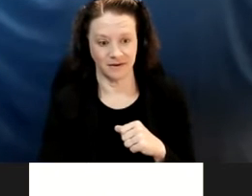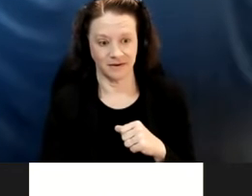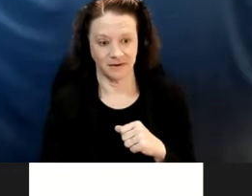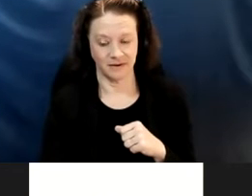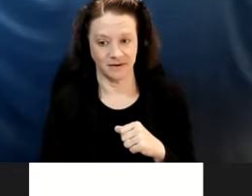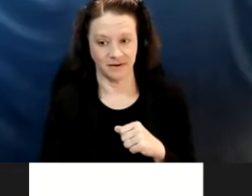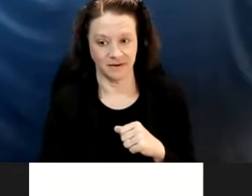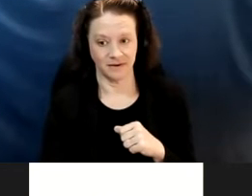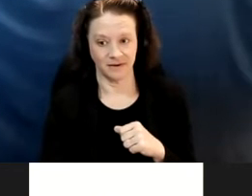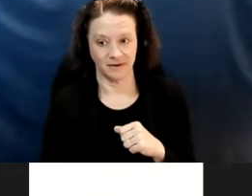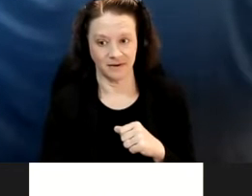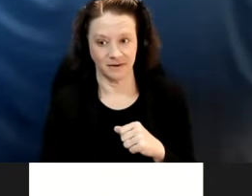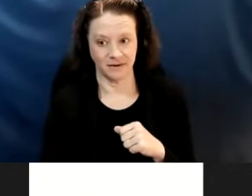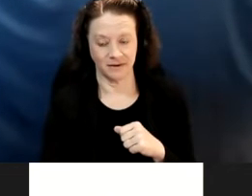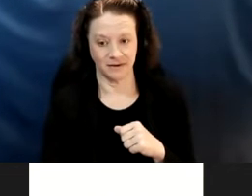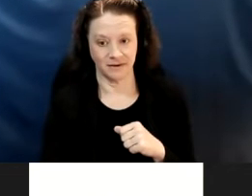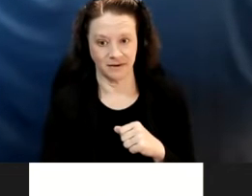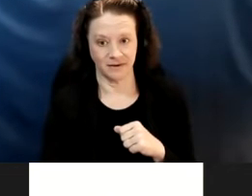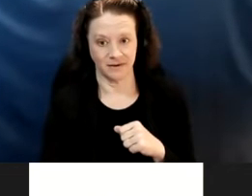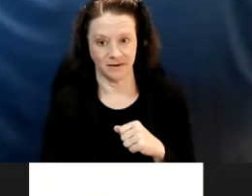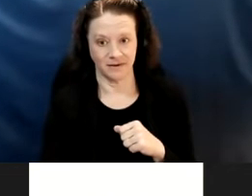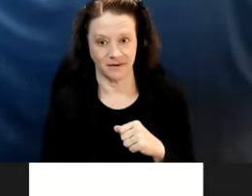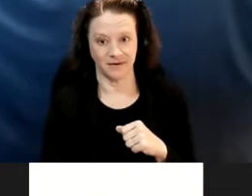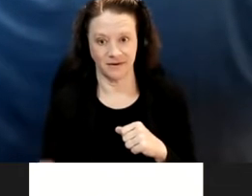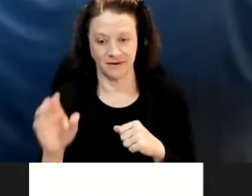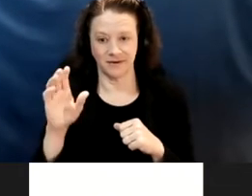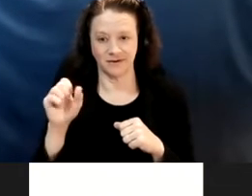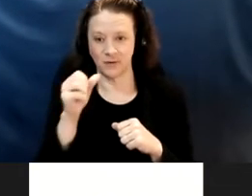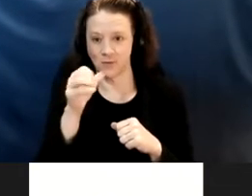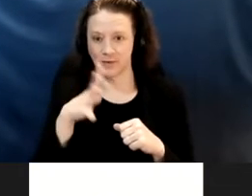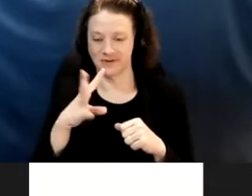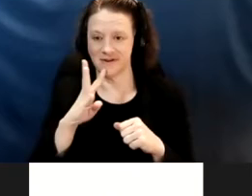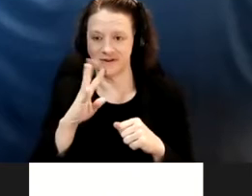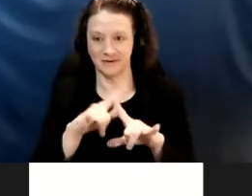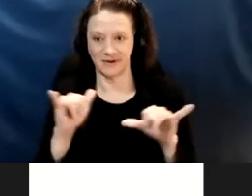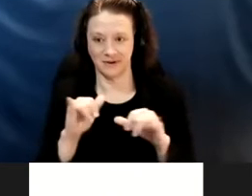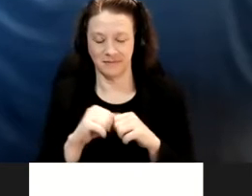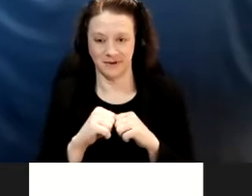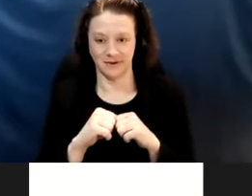because I was told that the charge will be run through this morning and I haven't seen it. So I'm just checking that we're set-- for our order. - Hold on.